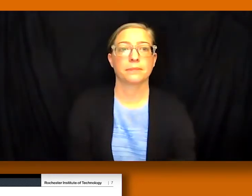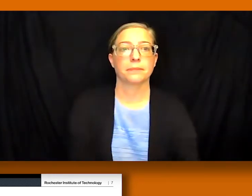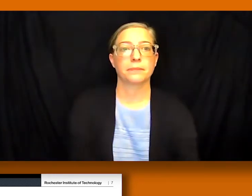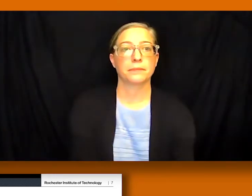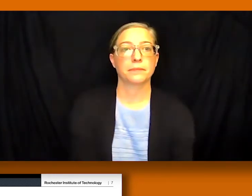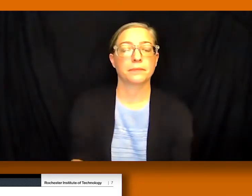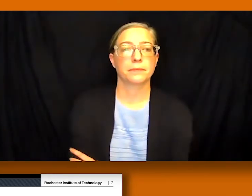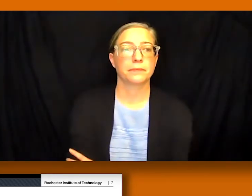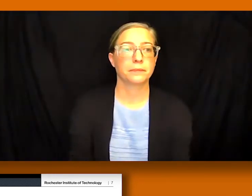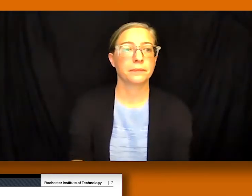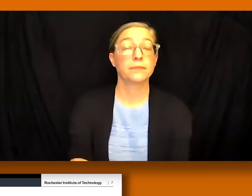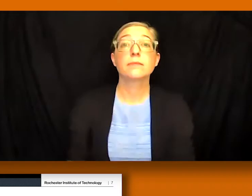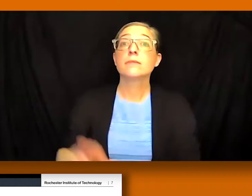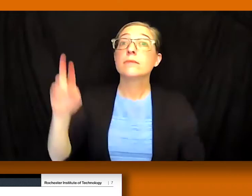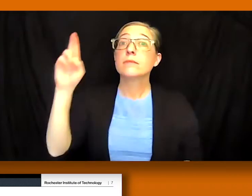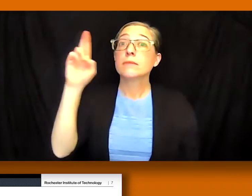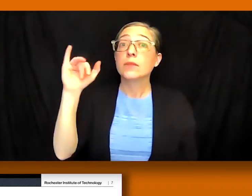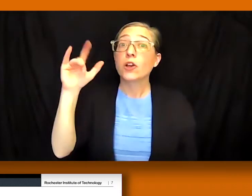RIT does provide a pay scale rate